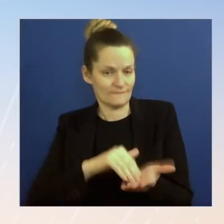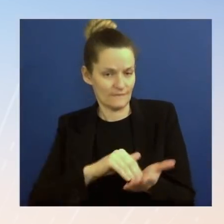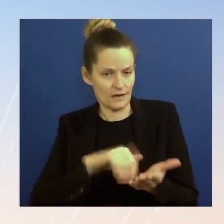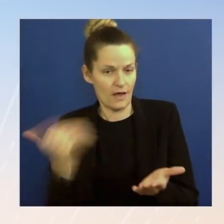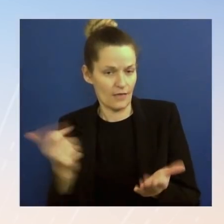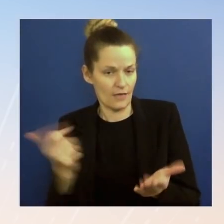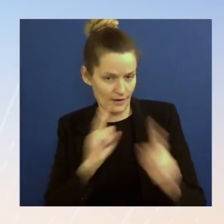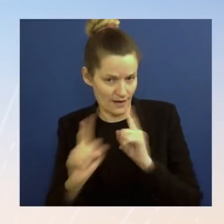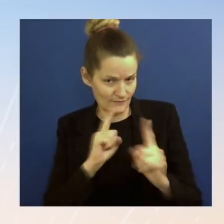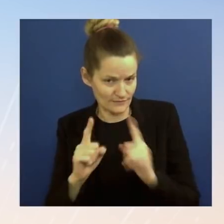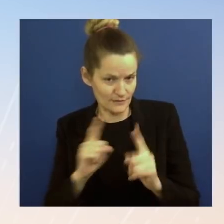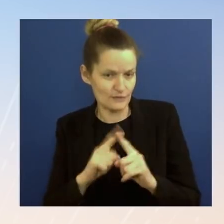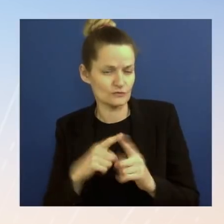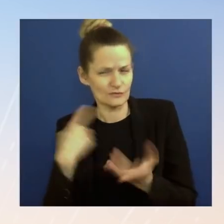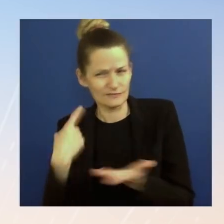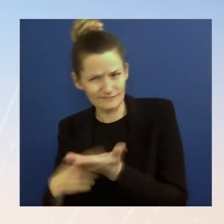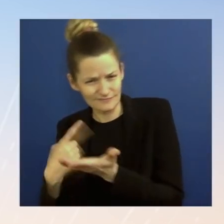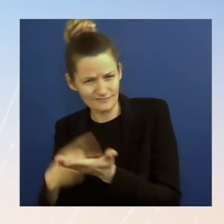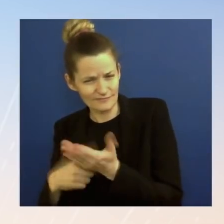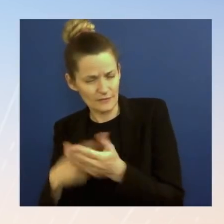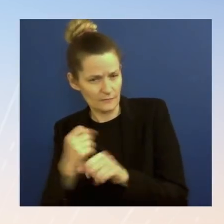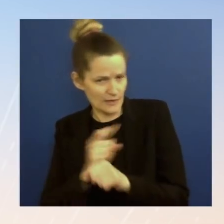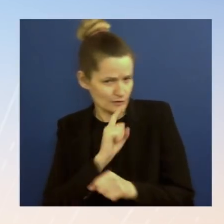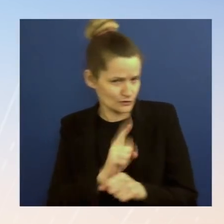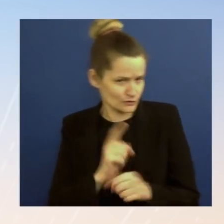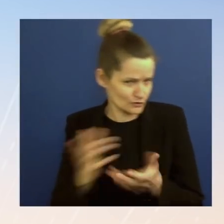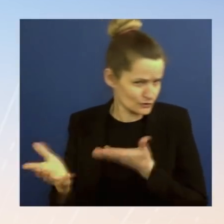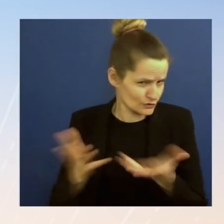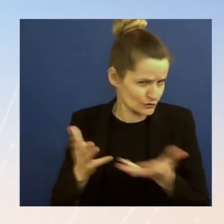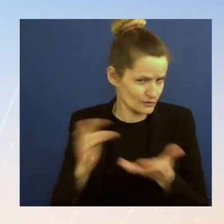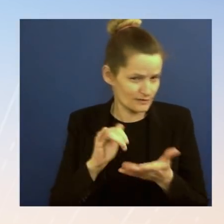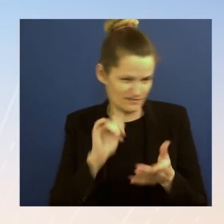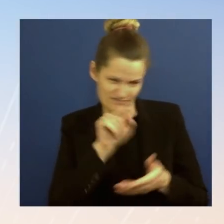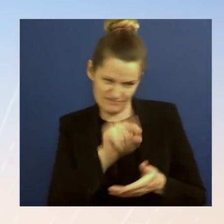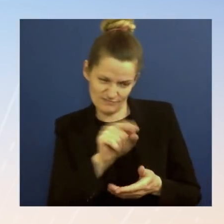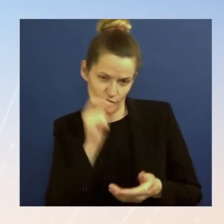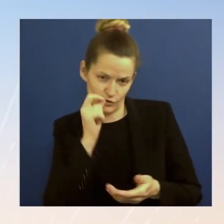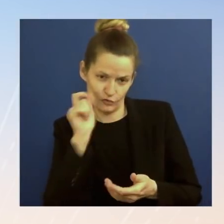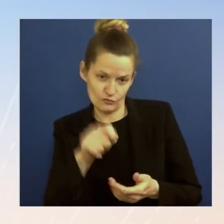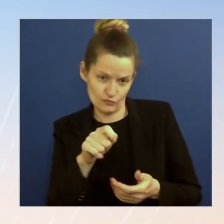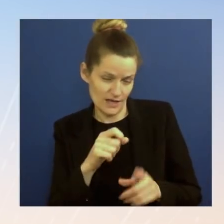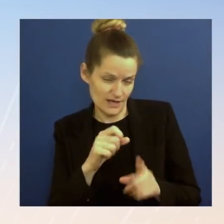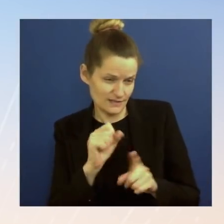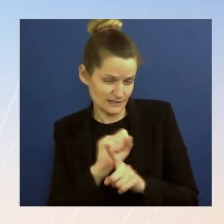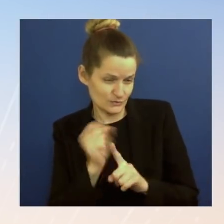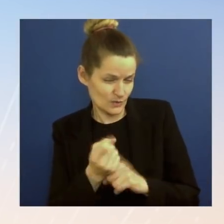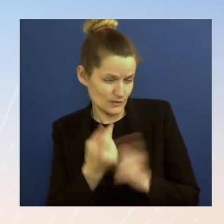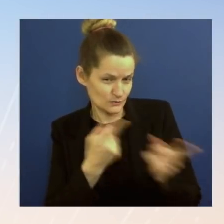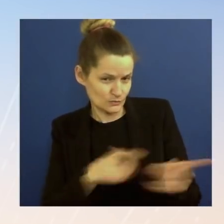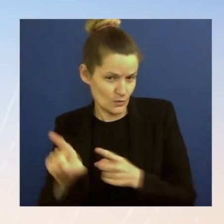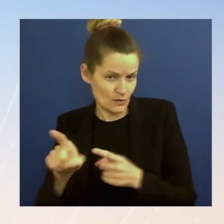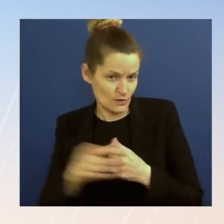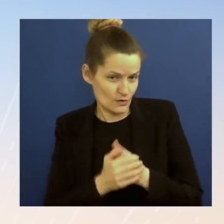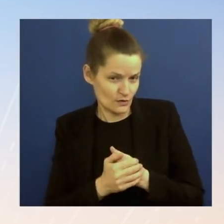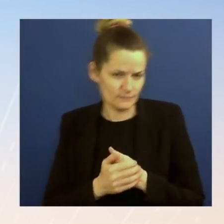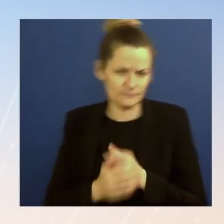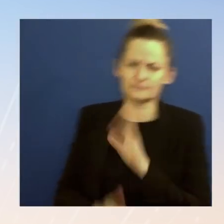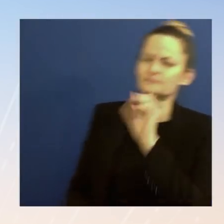The Press: Just one quick follow-up, actually, to Jacqui's questions -- >> Ms. Psaki: Sure. The Press: -- about chemical weapons. You know, the President, as you noted, said on Friday that Russia would pay a severe price.